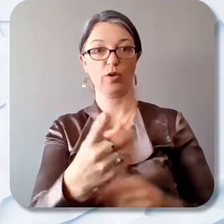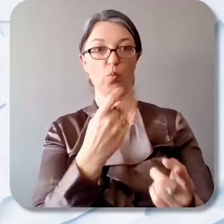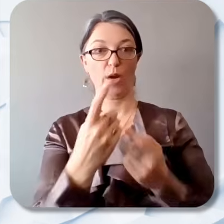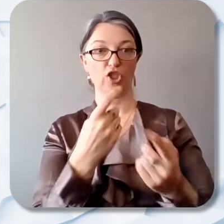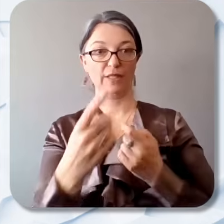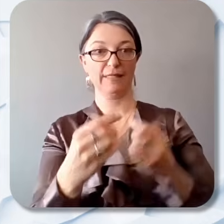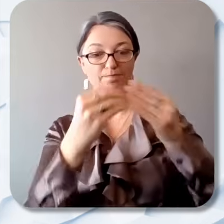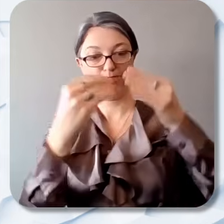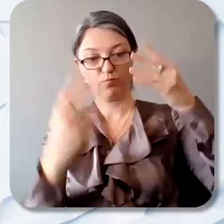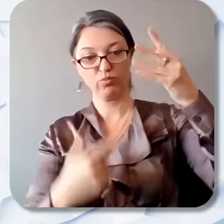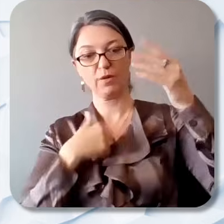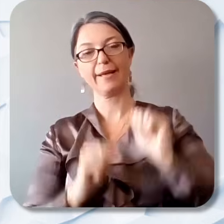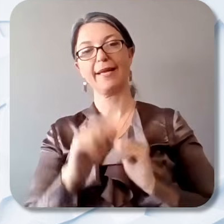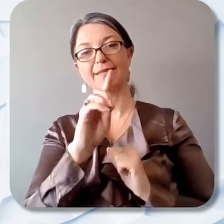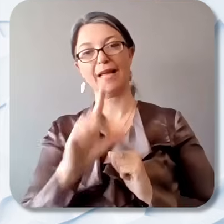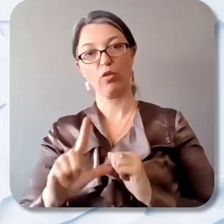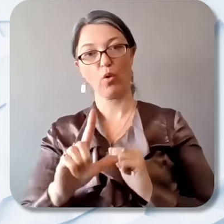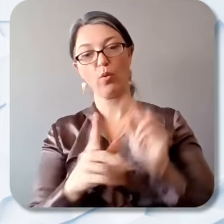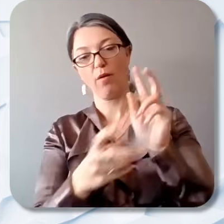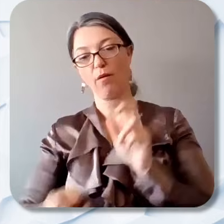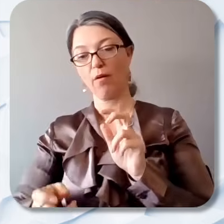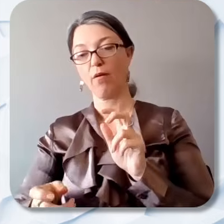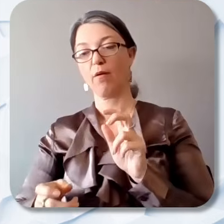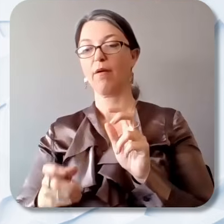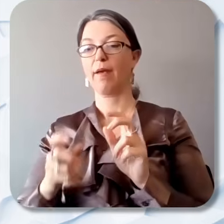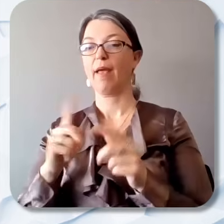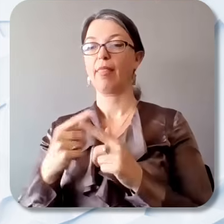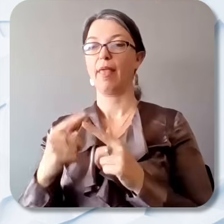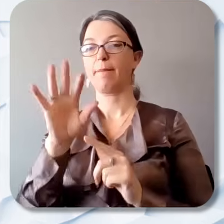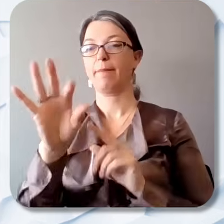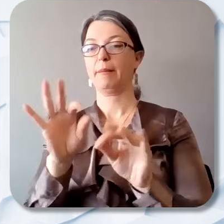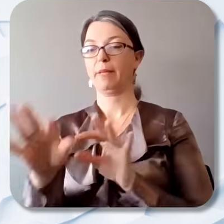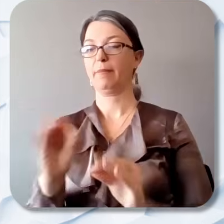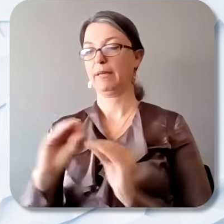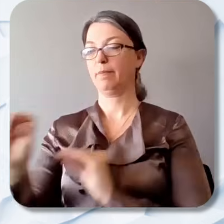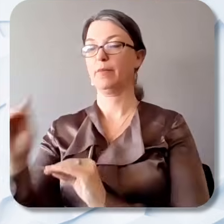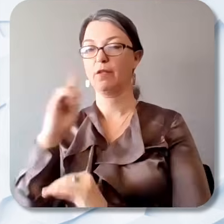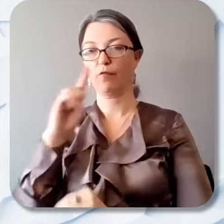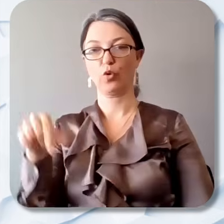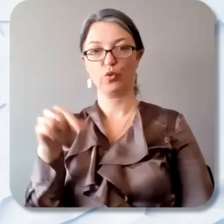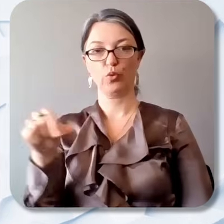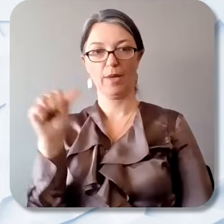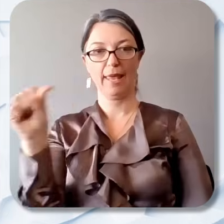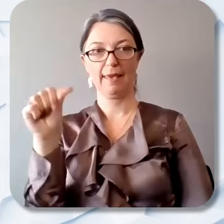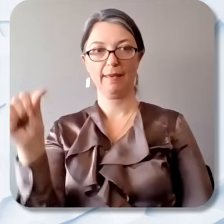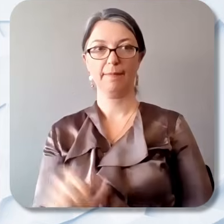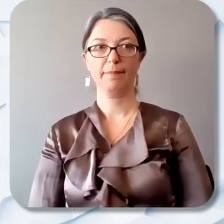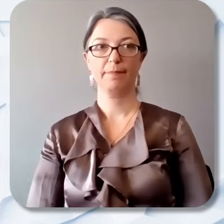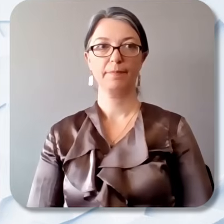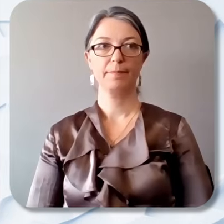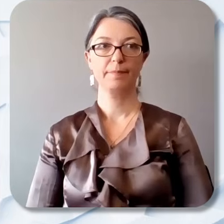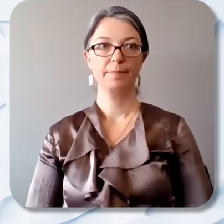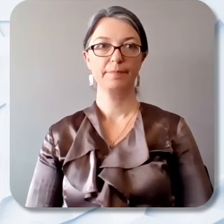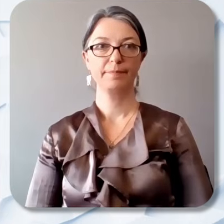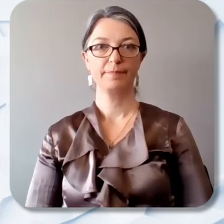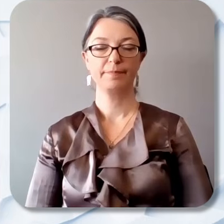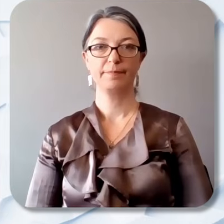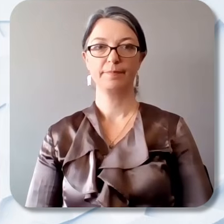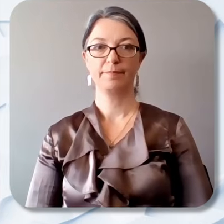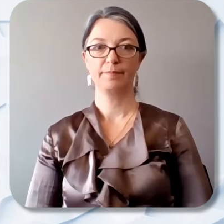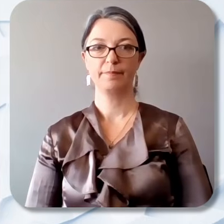them all, and we can sit through them and identify which ones go into Q and As.